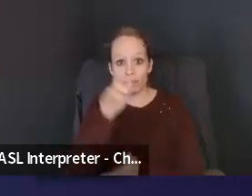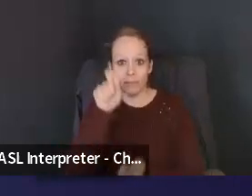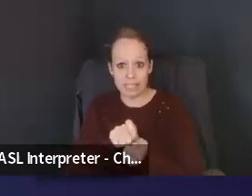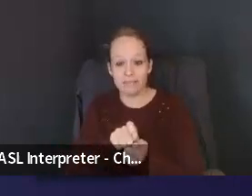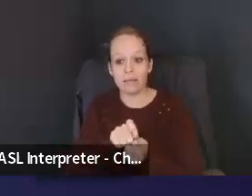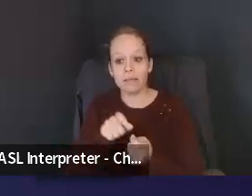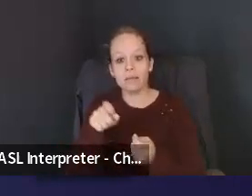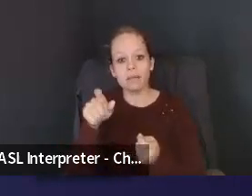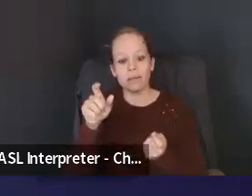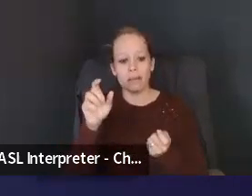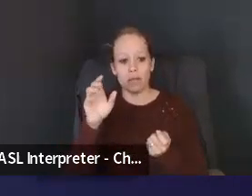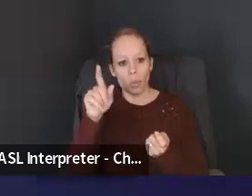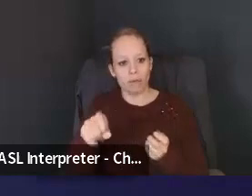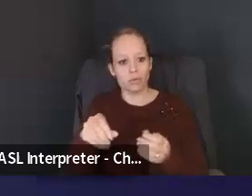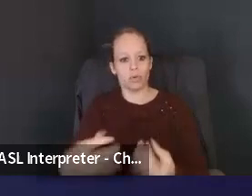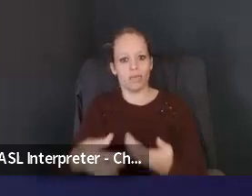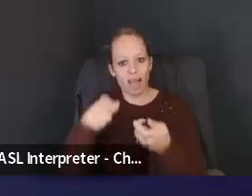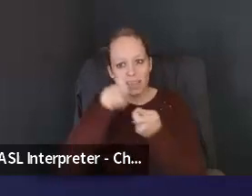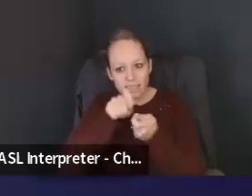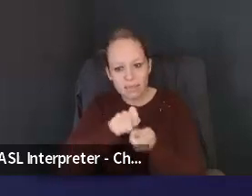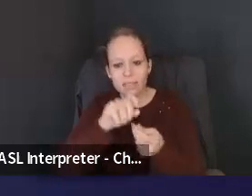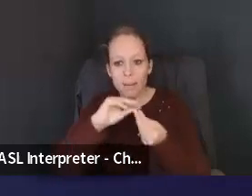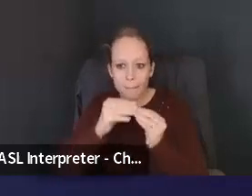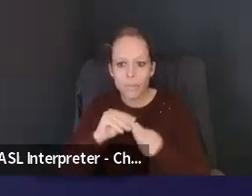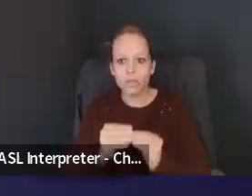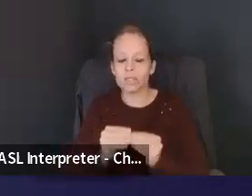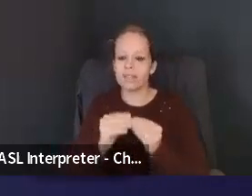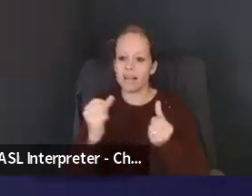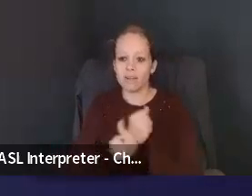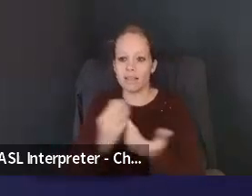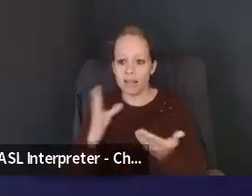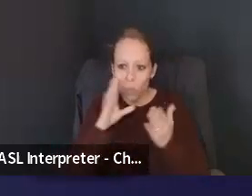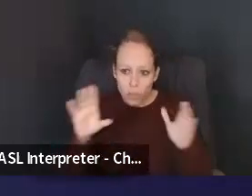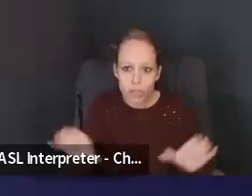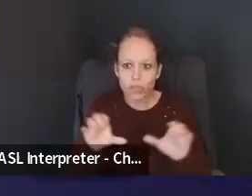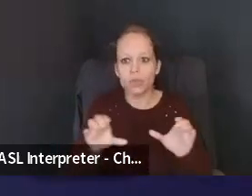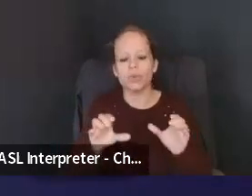on everything that you're going to be doing, how much it's going to cost. And again, that's going